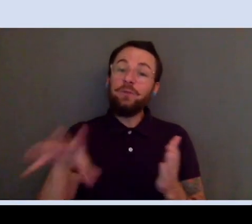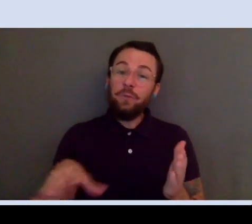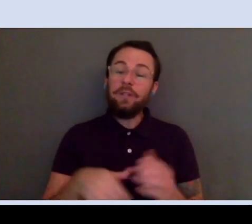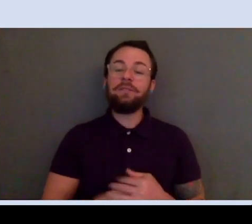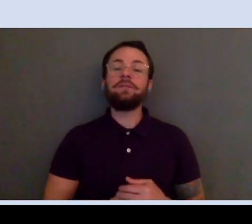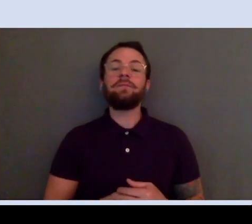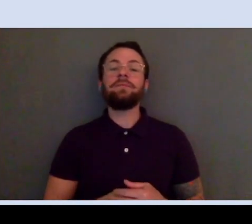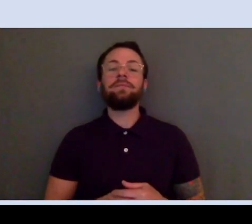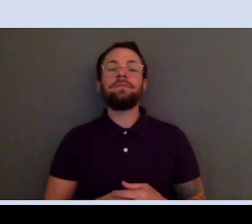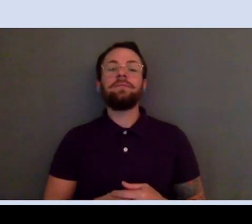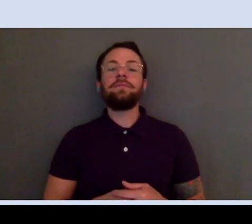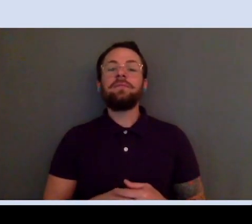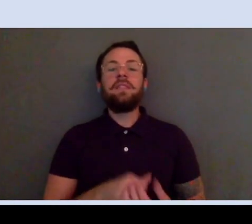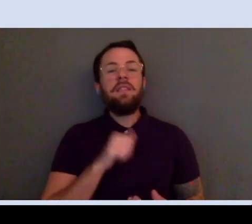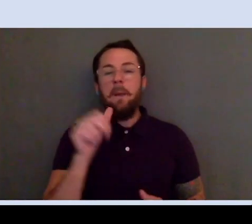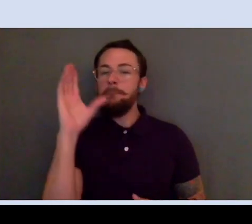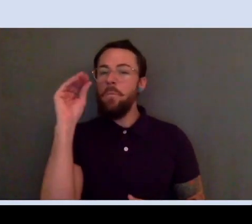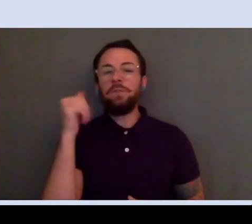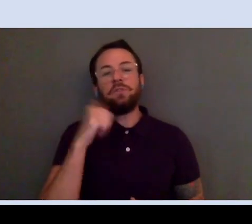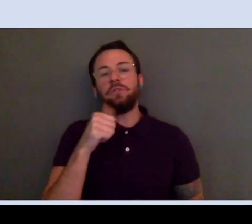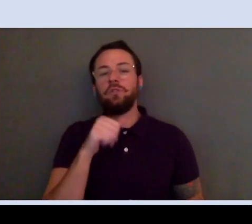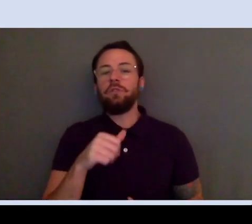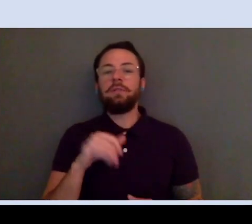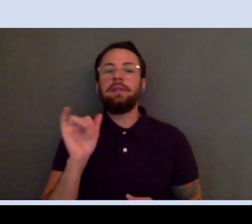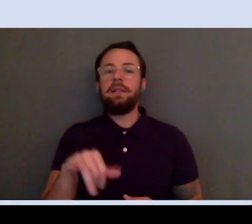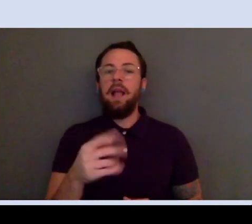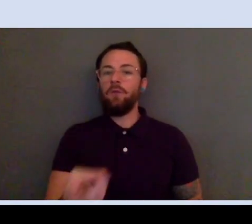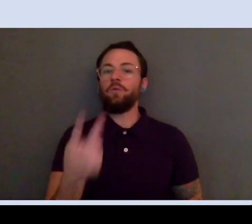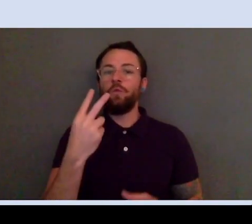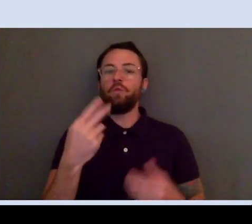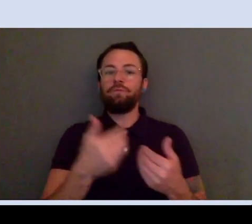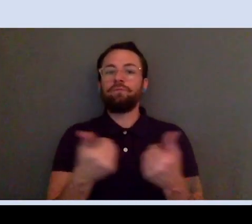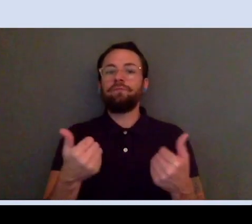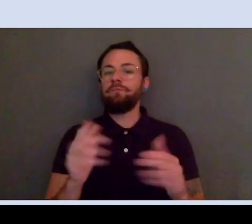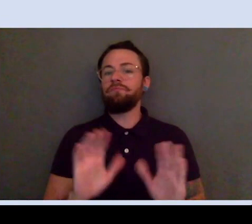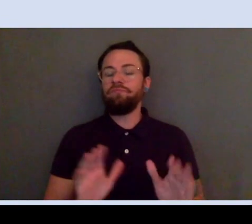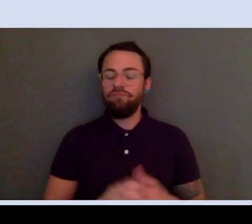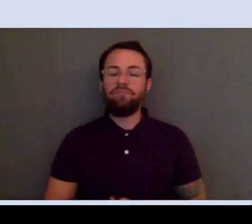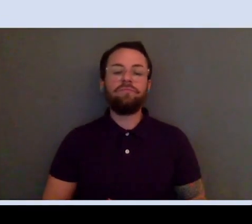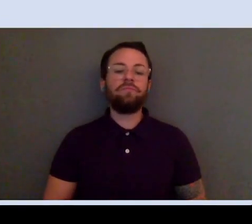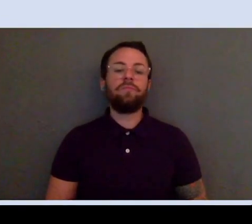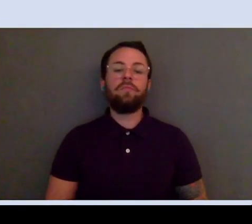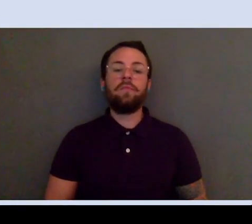Switching to more inclusive language. Hi everyone, hello students, that kind of a thing.